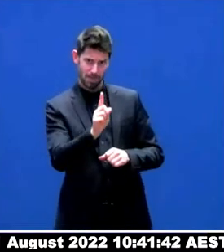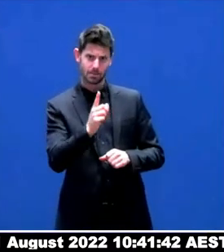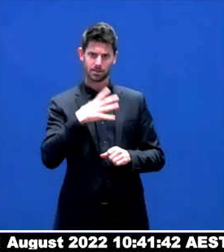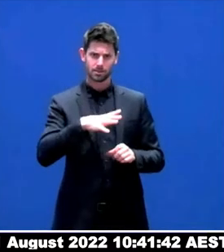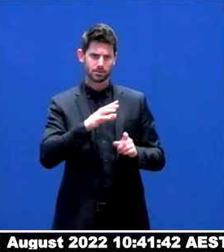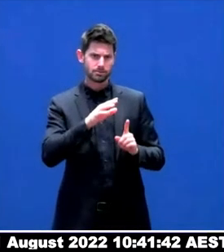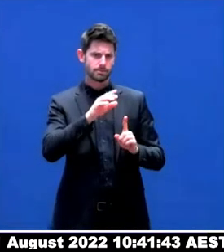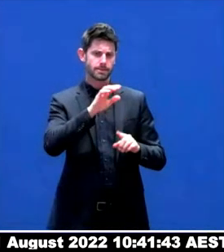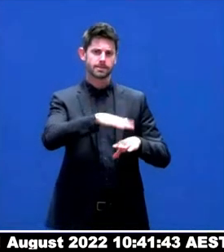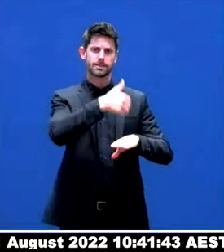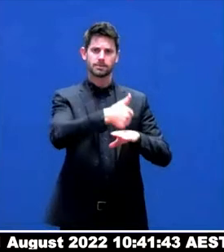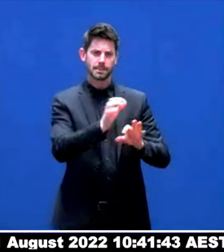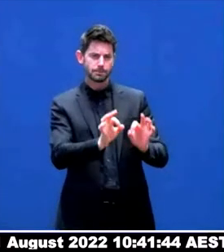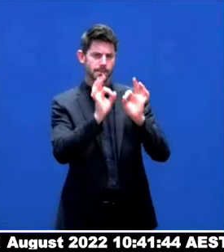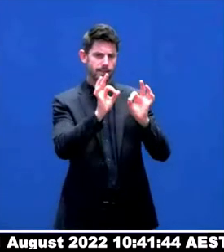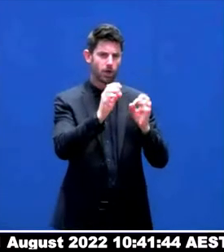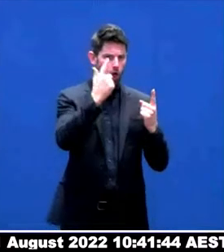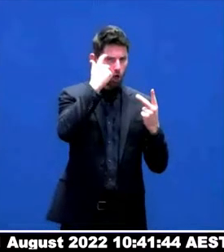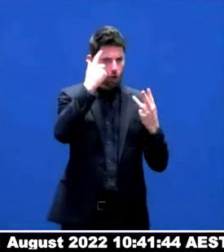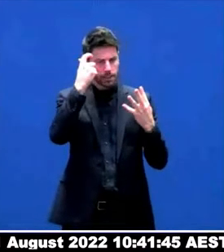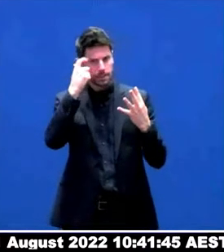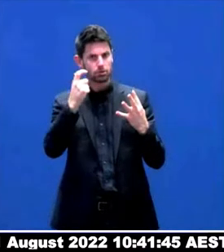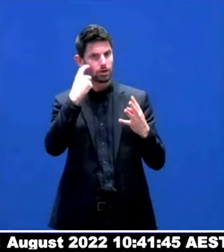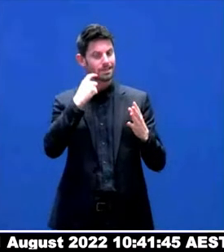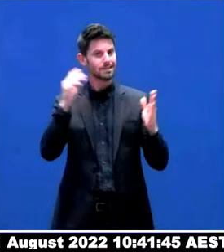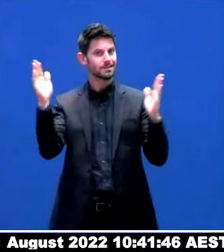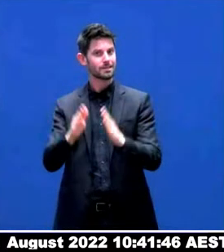particular area, you might expect the particular area for which improvements were